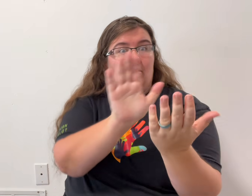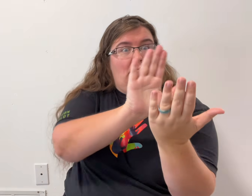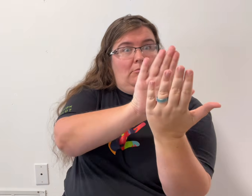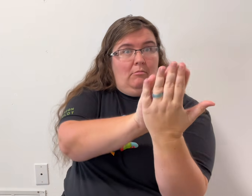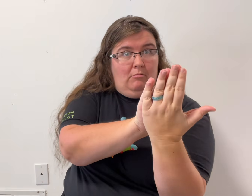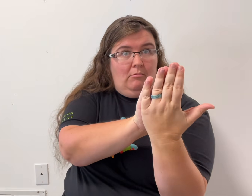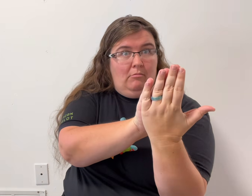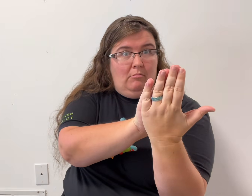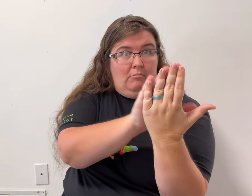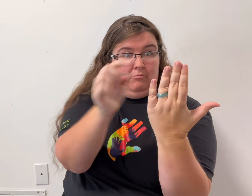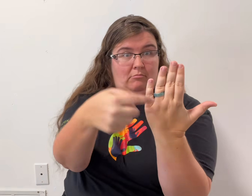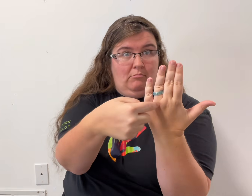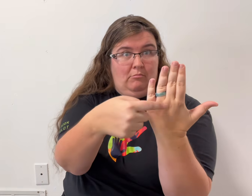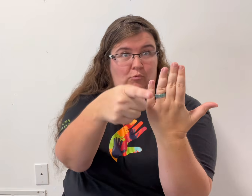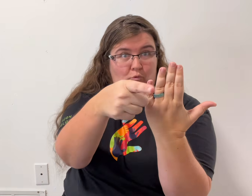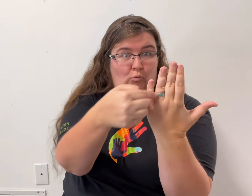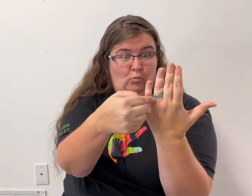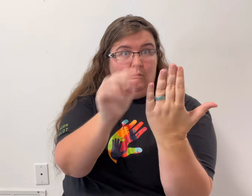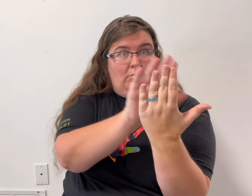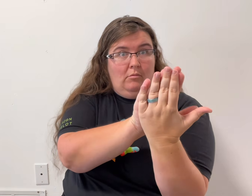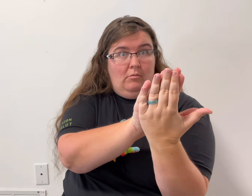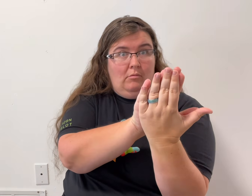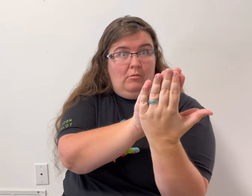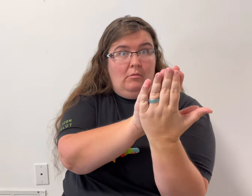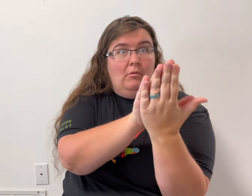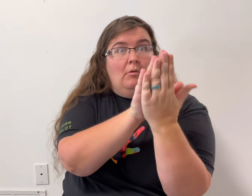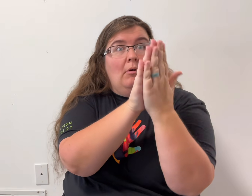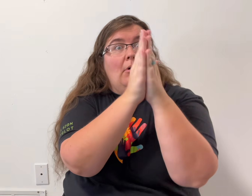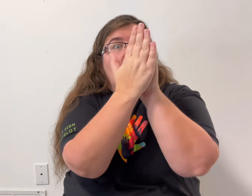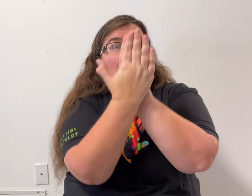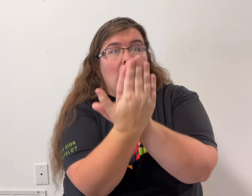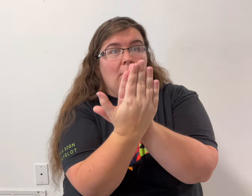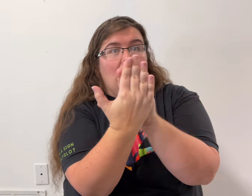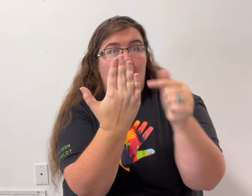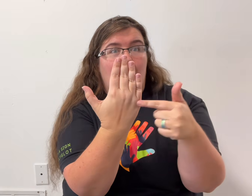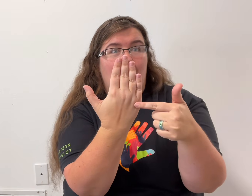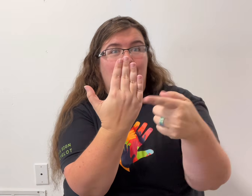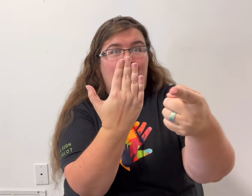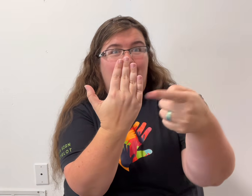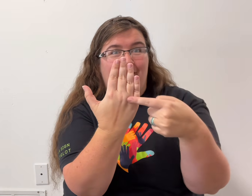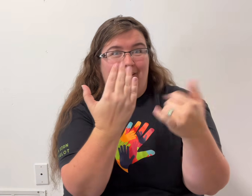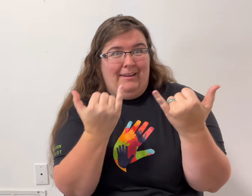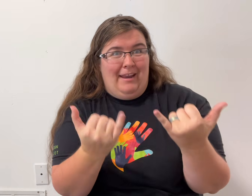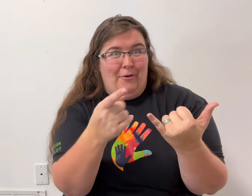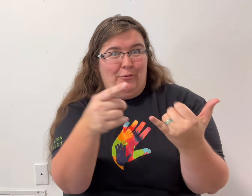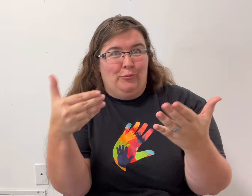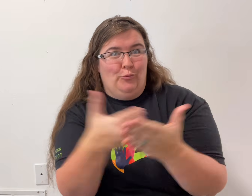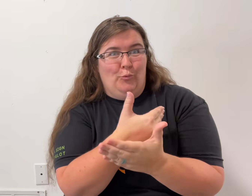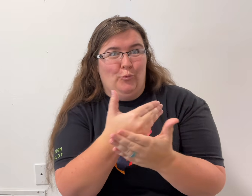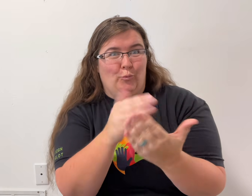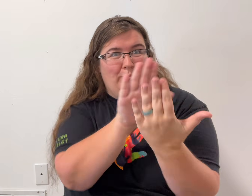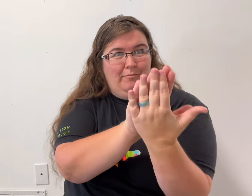It's like this - the back of this hand is who you were then it flips and now this back of the hand is who you now are.